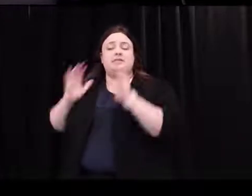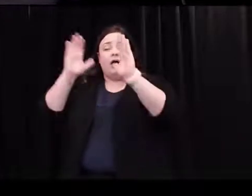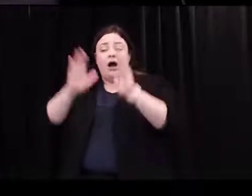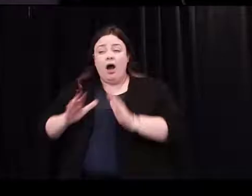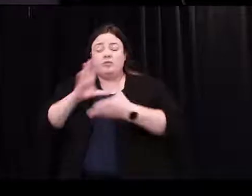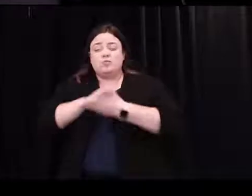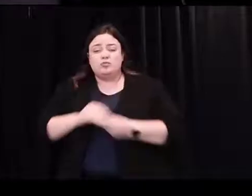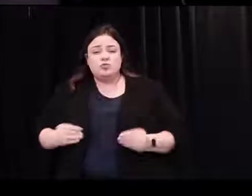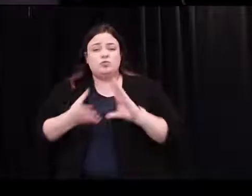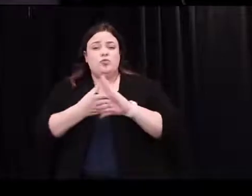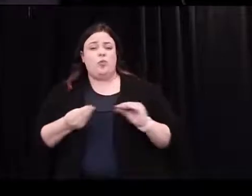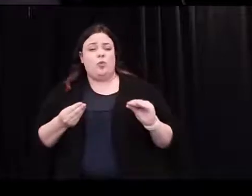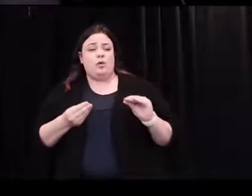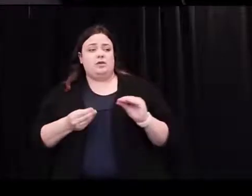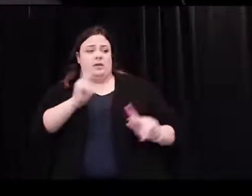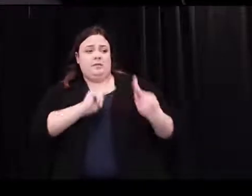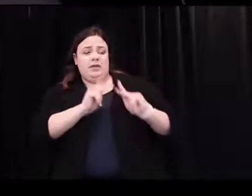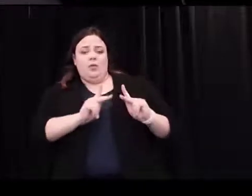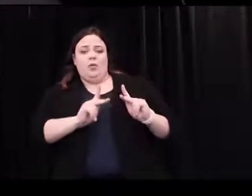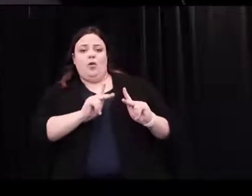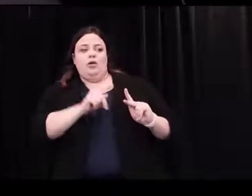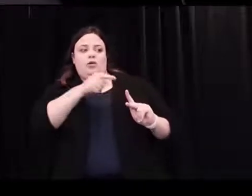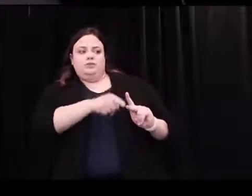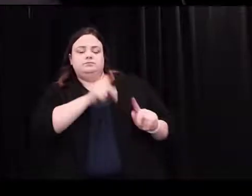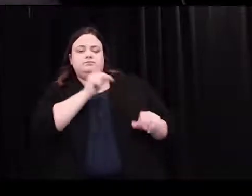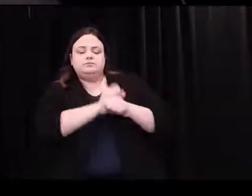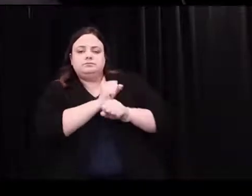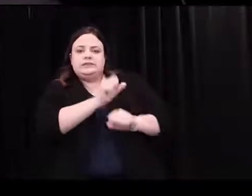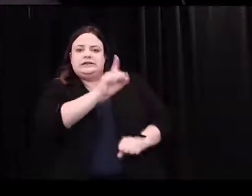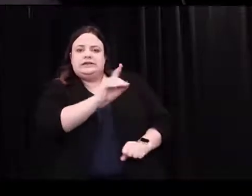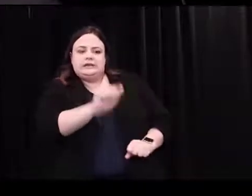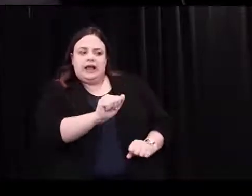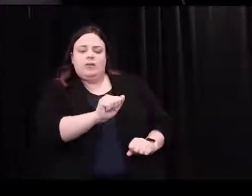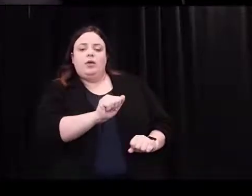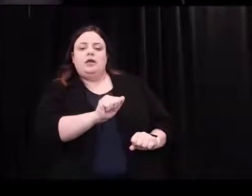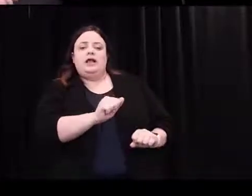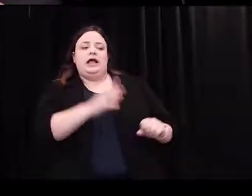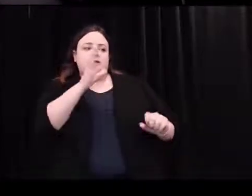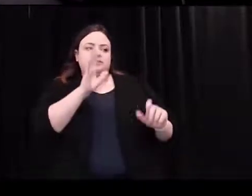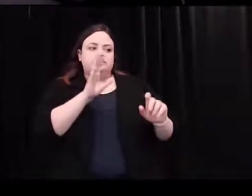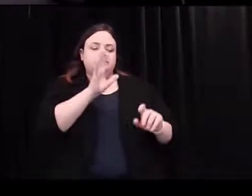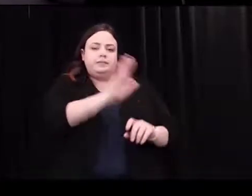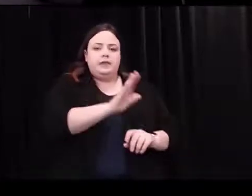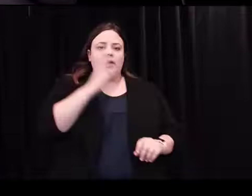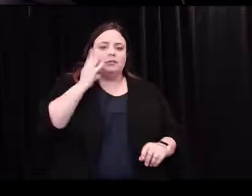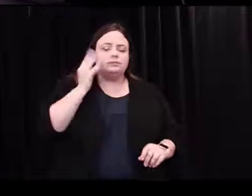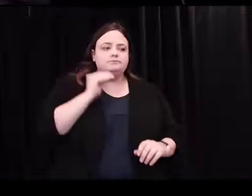people who are disabled, who are you know the challenges that they have with using technology,